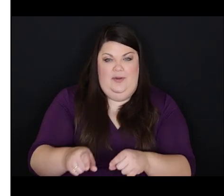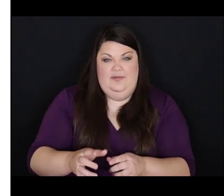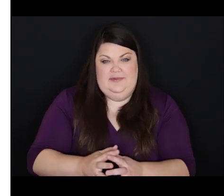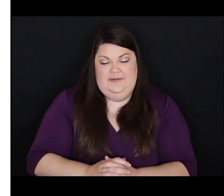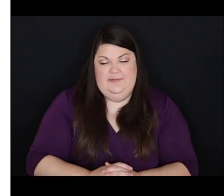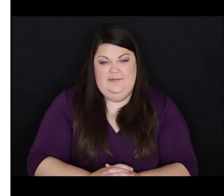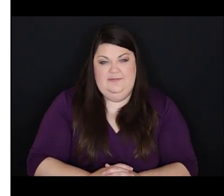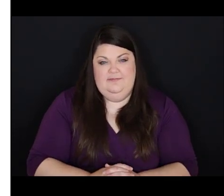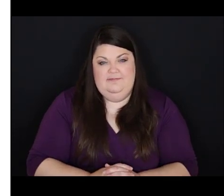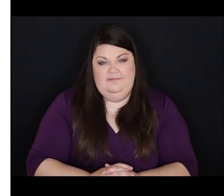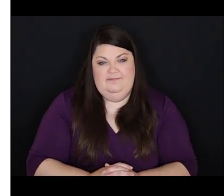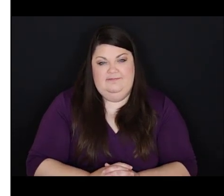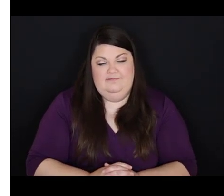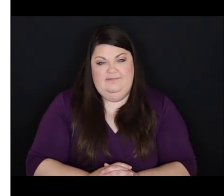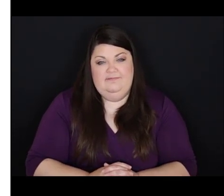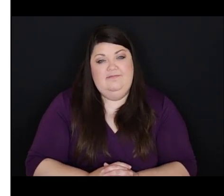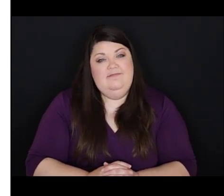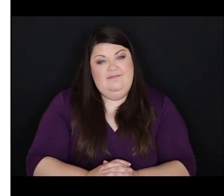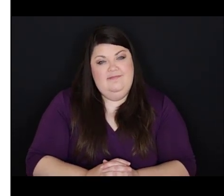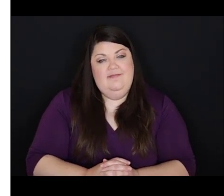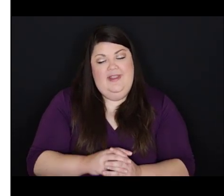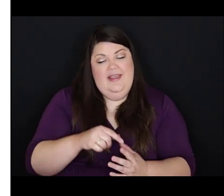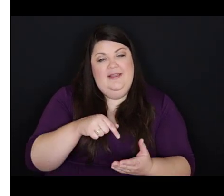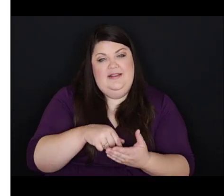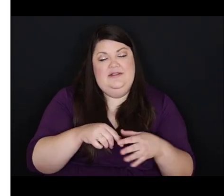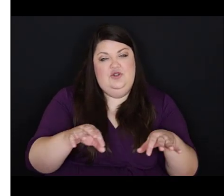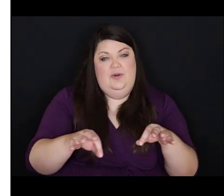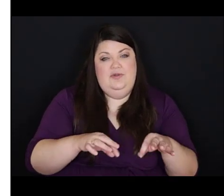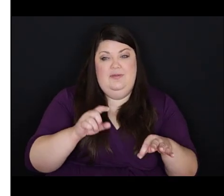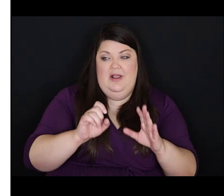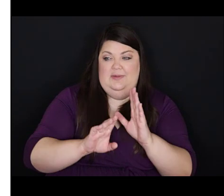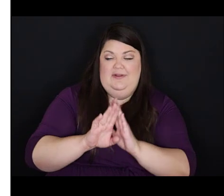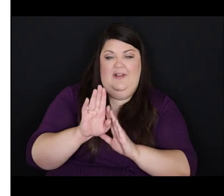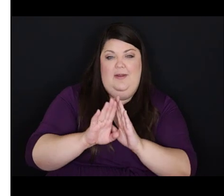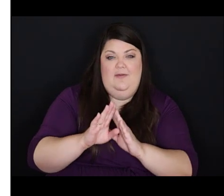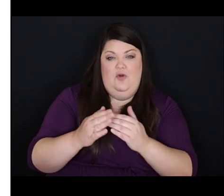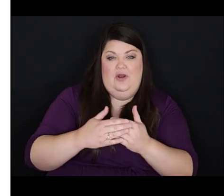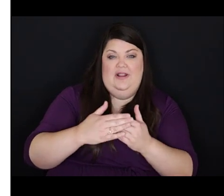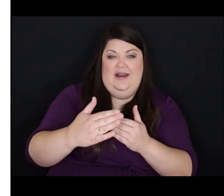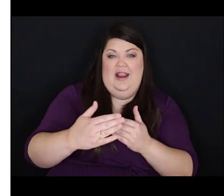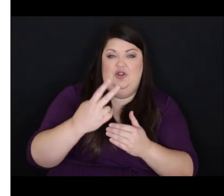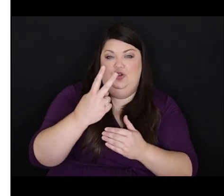This Description must be developed for the next two program years and